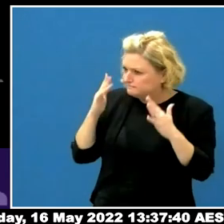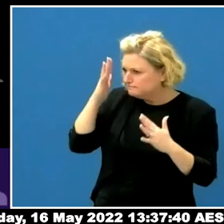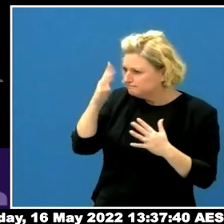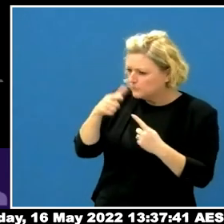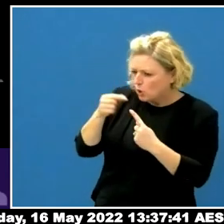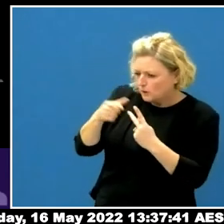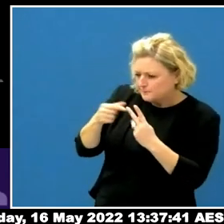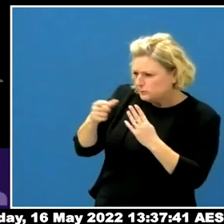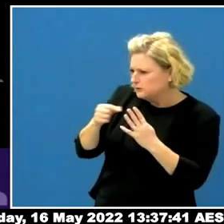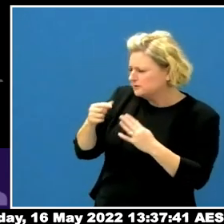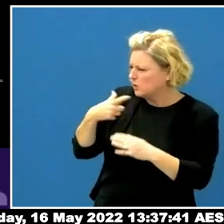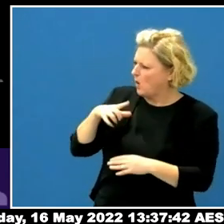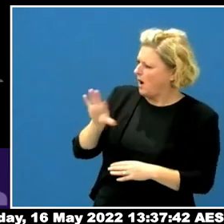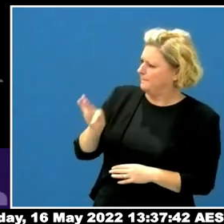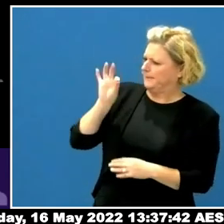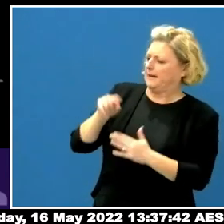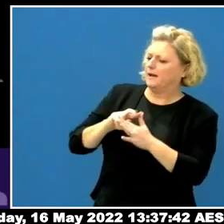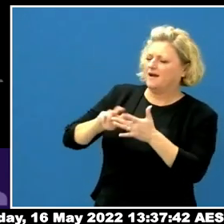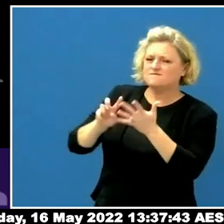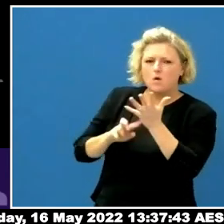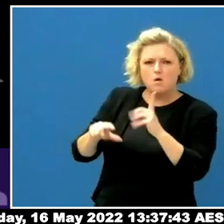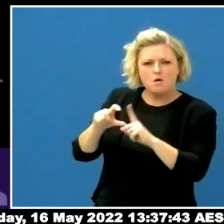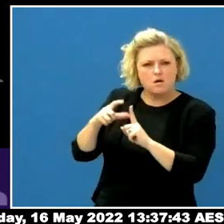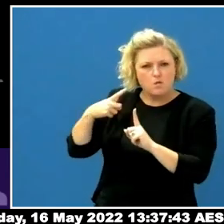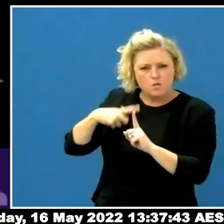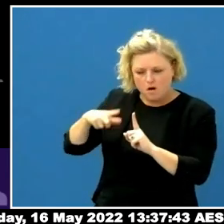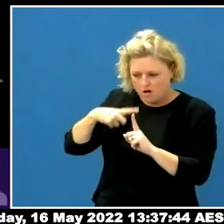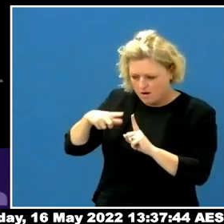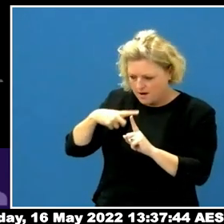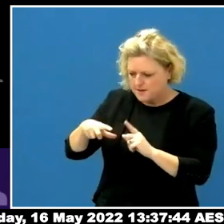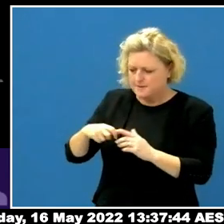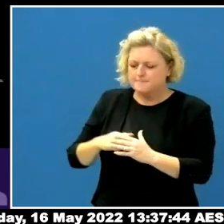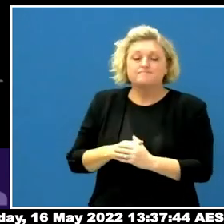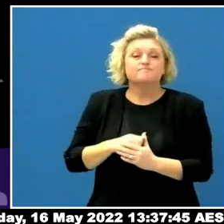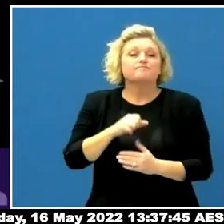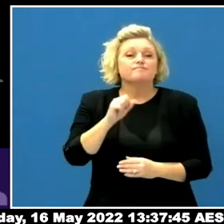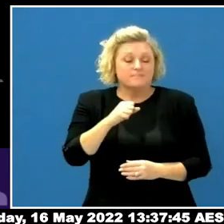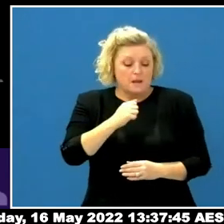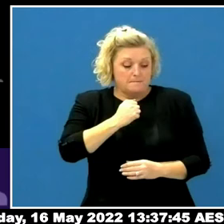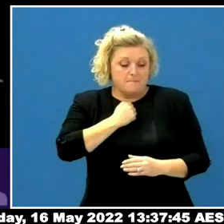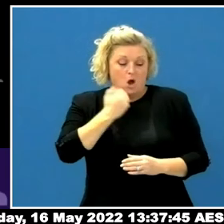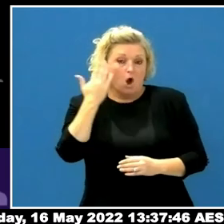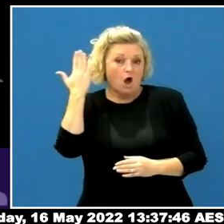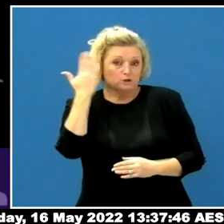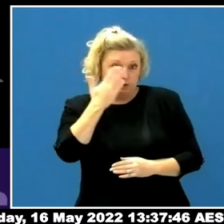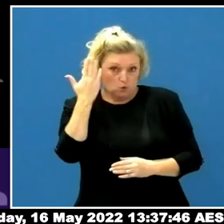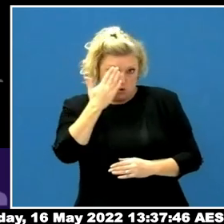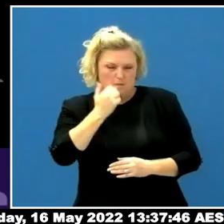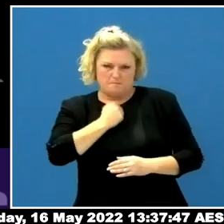We actually went on bus tours through my school and through his school and had a